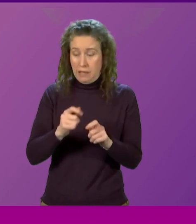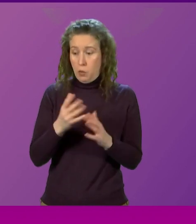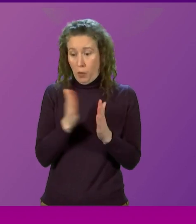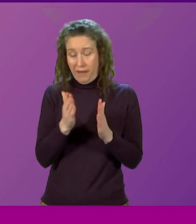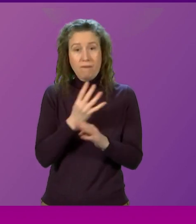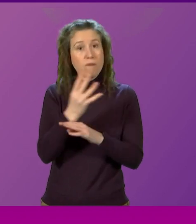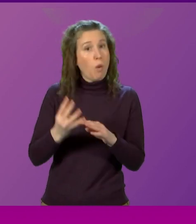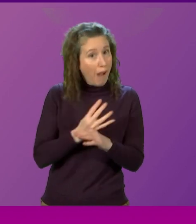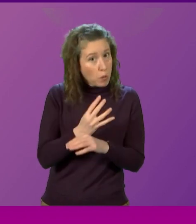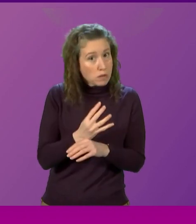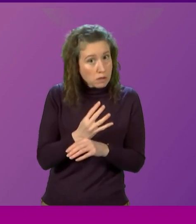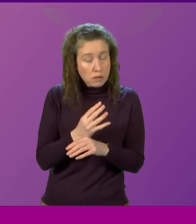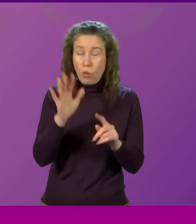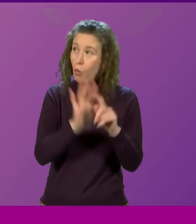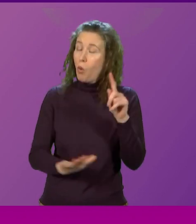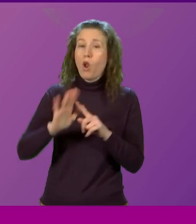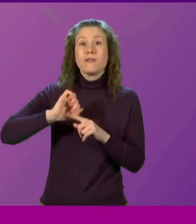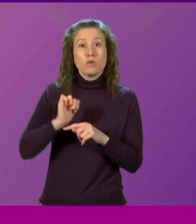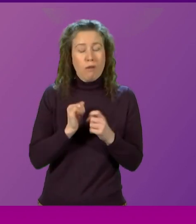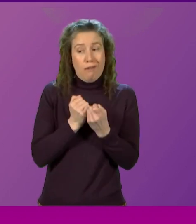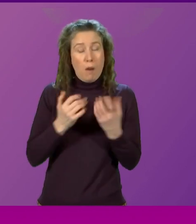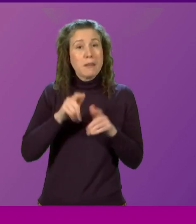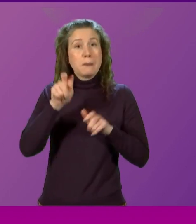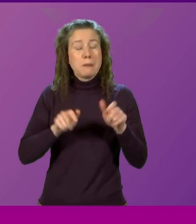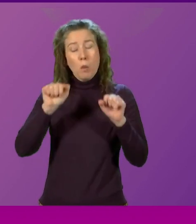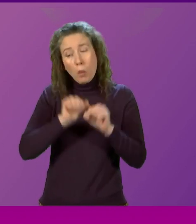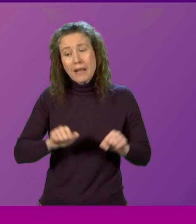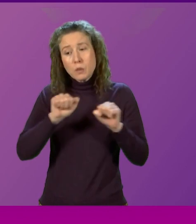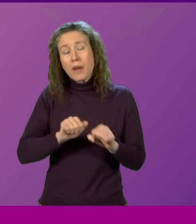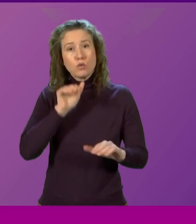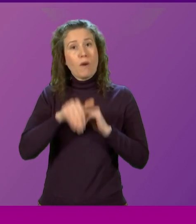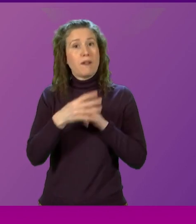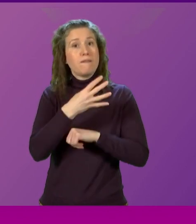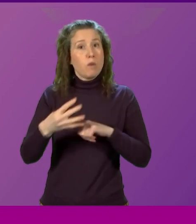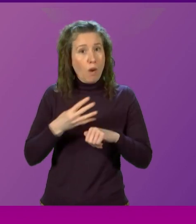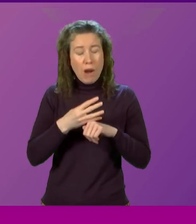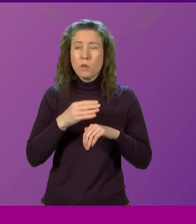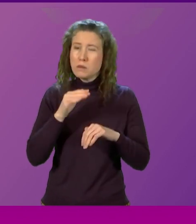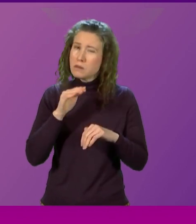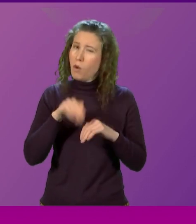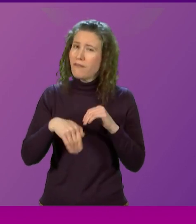Across Scotland, the number of people who waited beyond the target time was more than